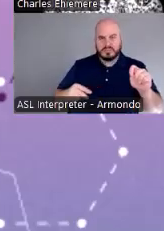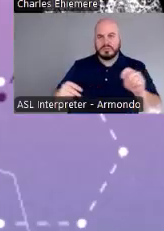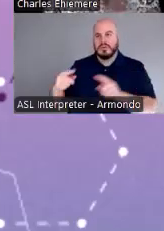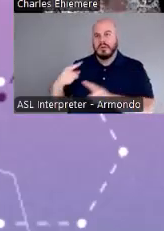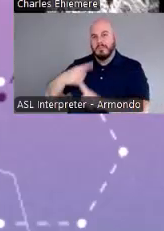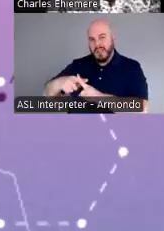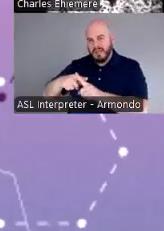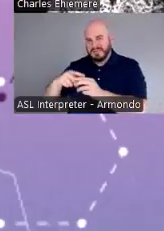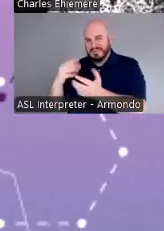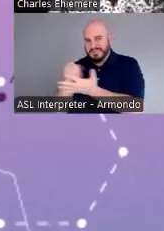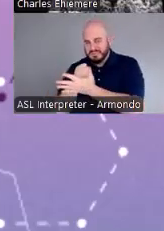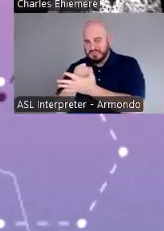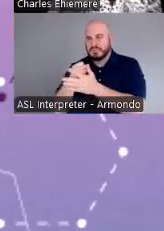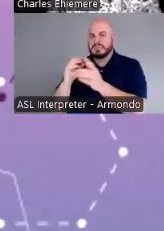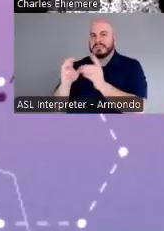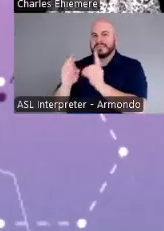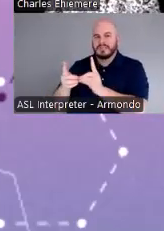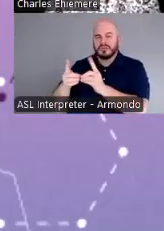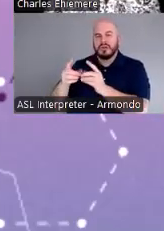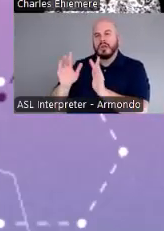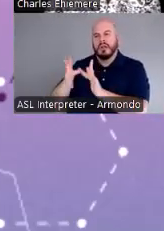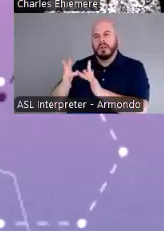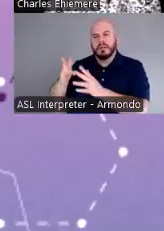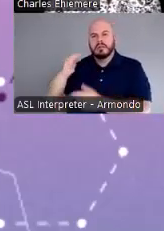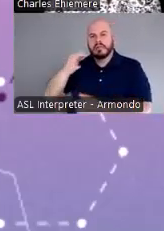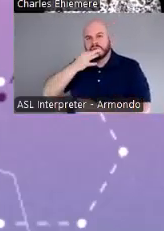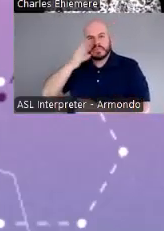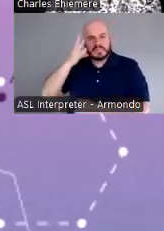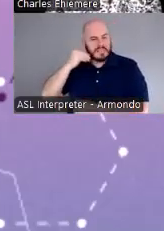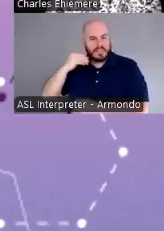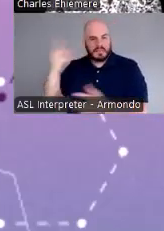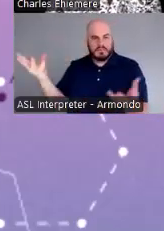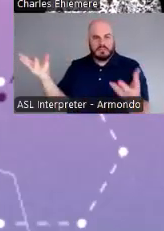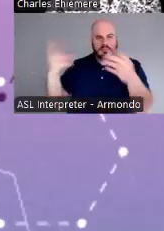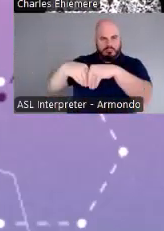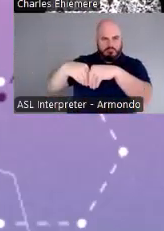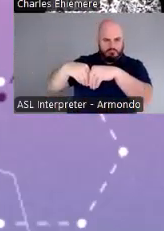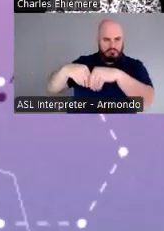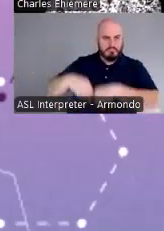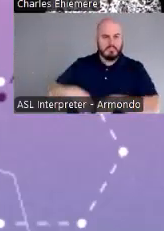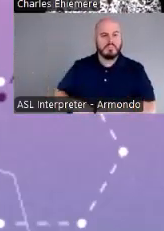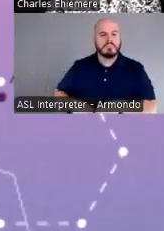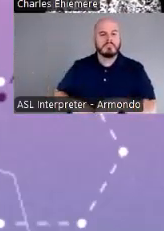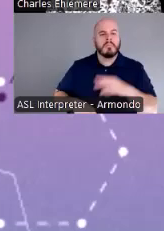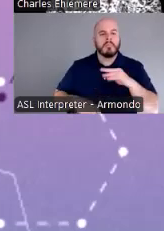works both offline and online, and uses AI personalization